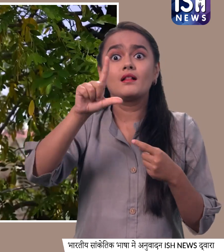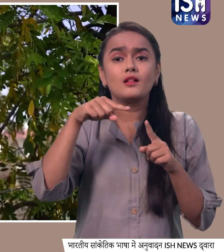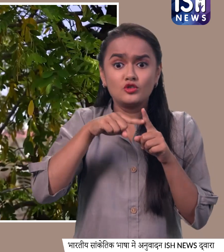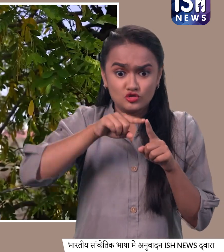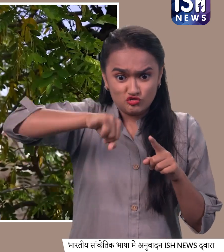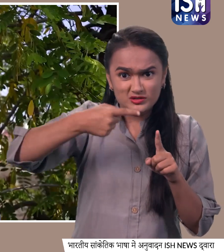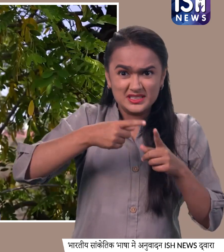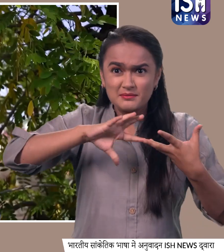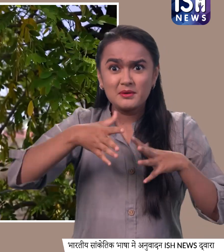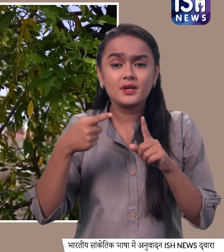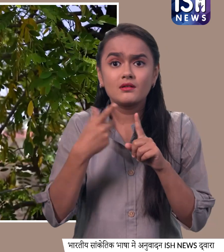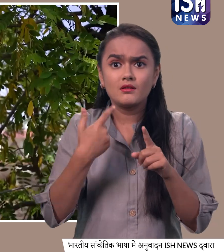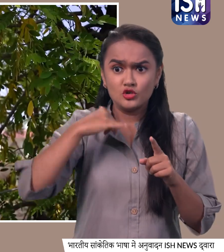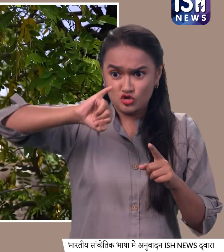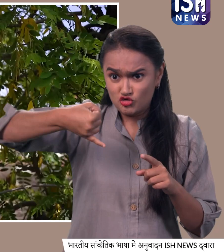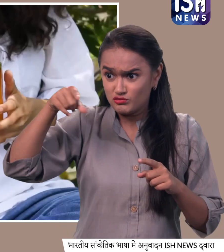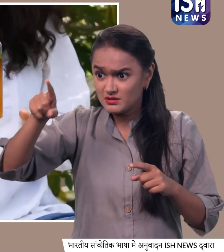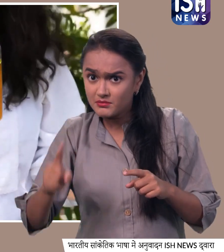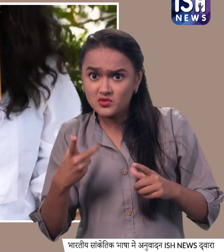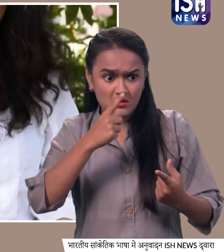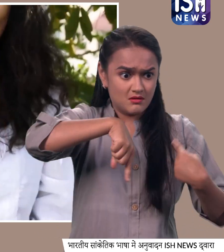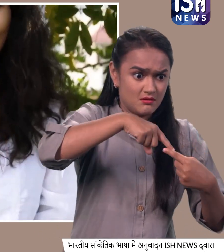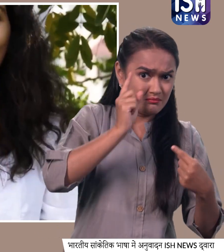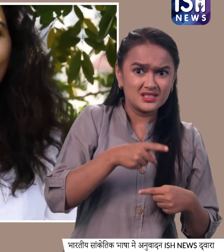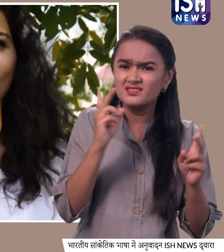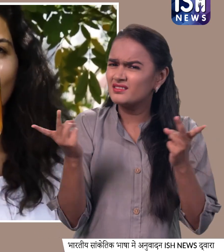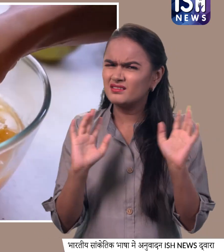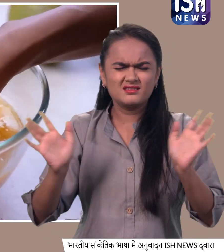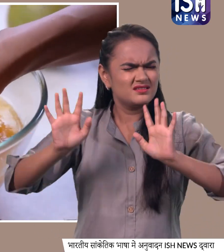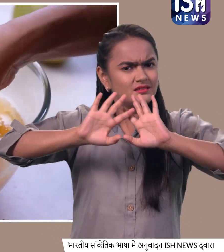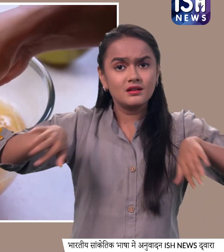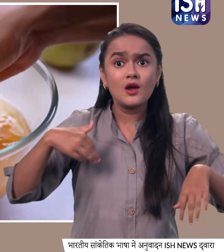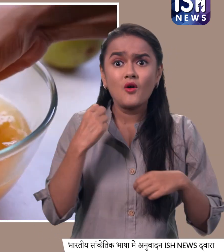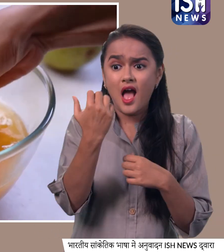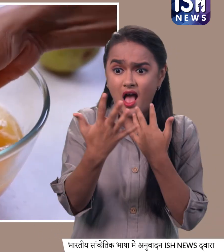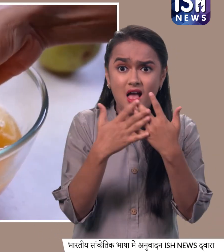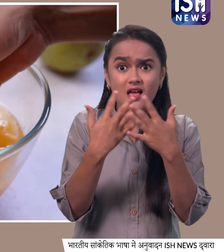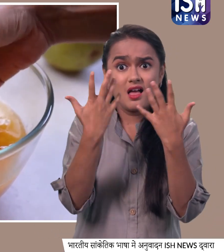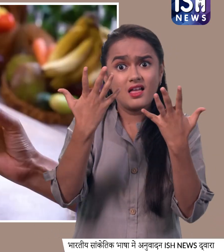To make this juice, you don't need a juicer or a blender We'll make it with our hands